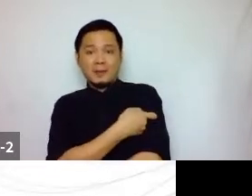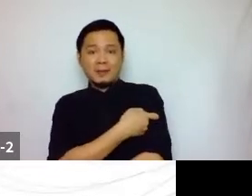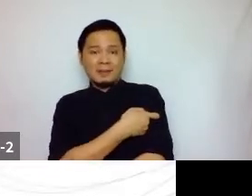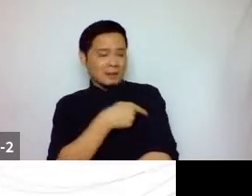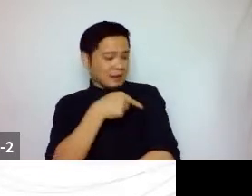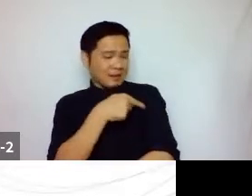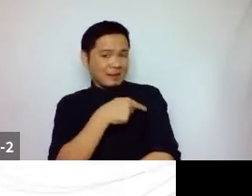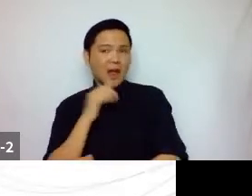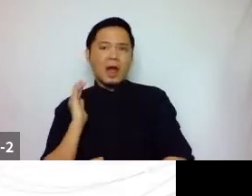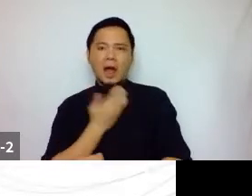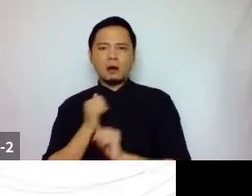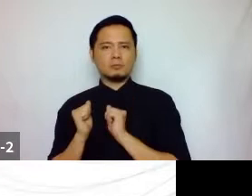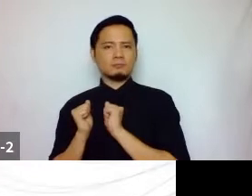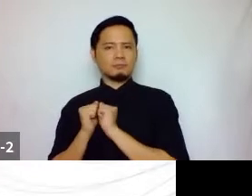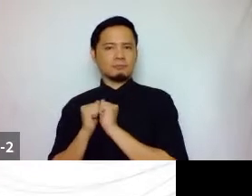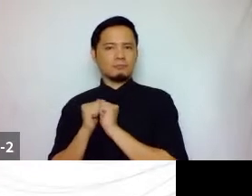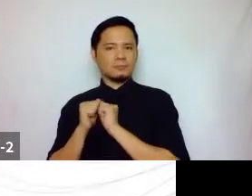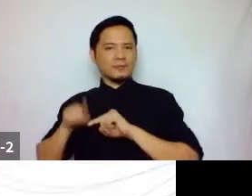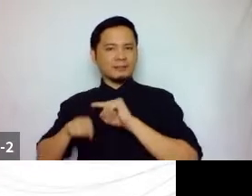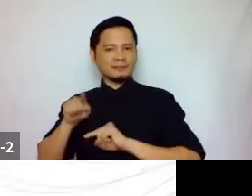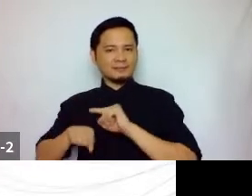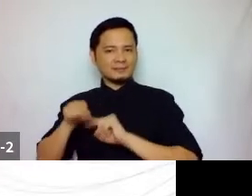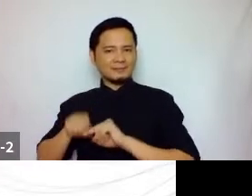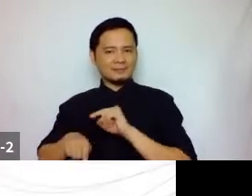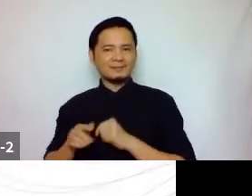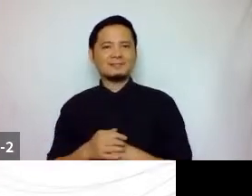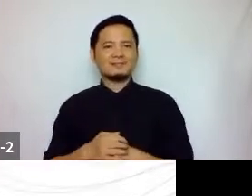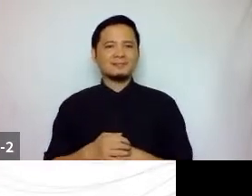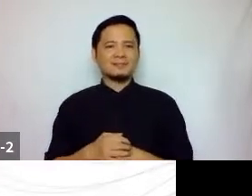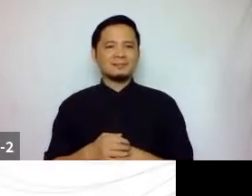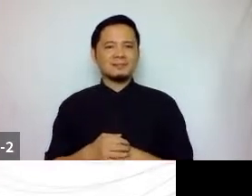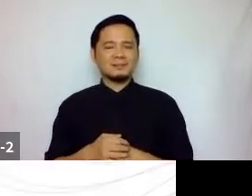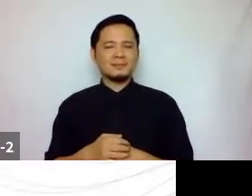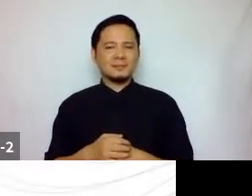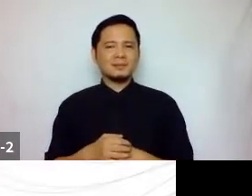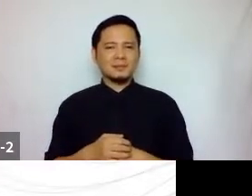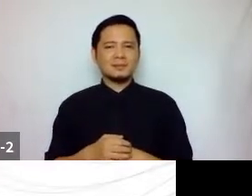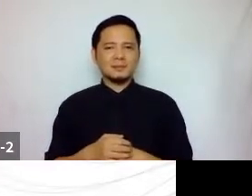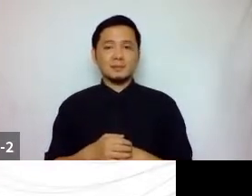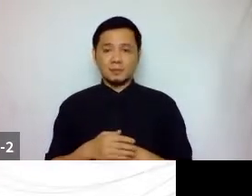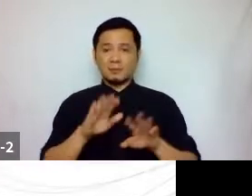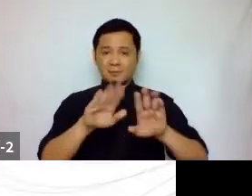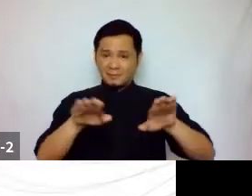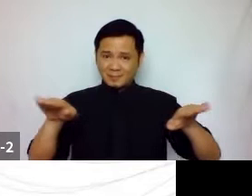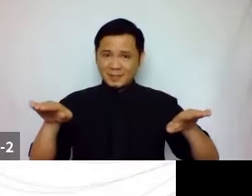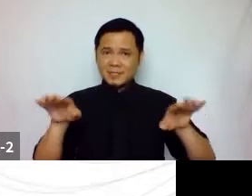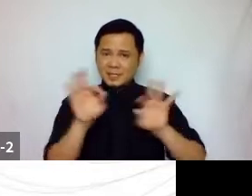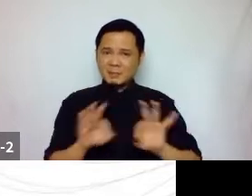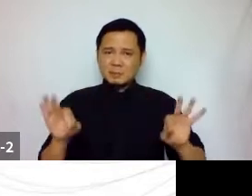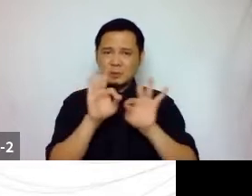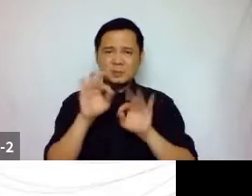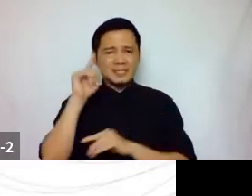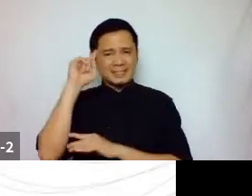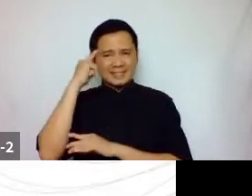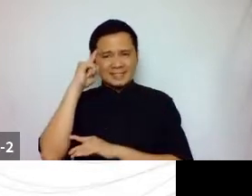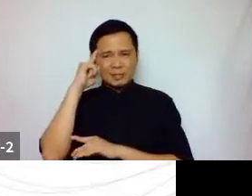So defense is the word that others have been using because we think about who our ally is.